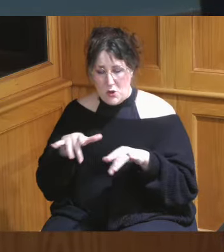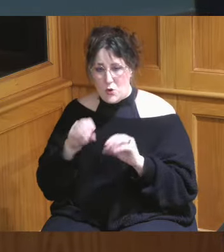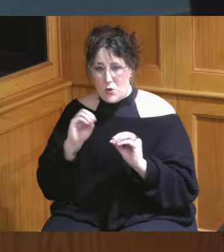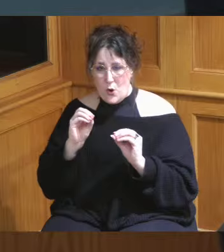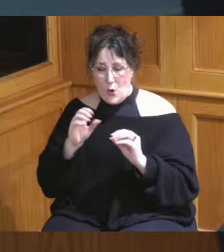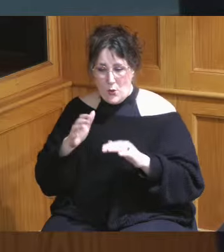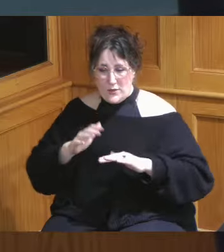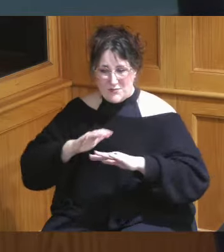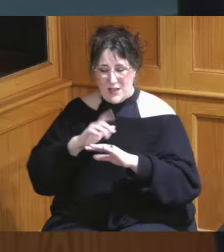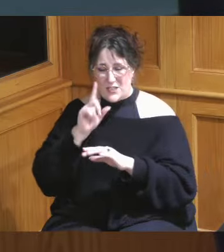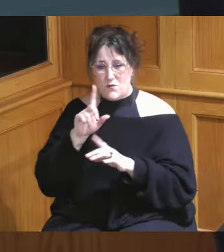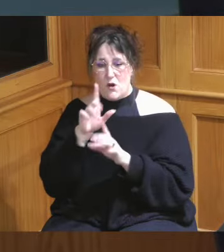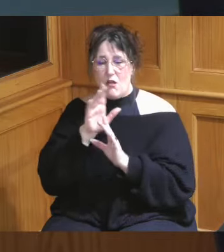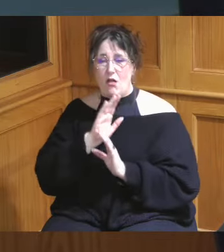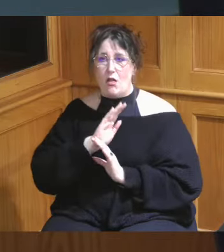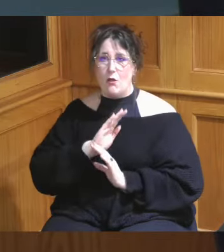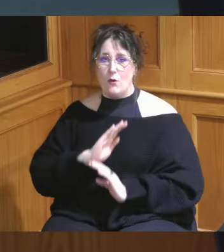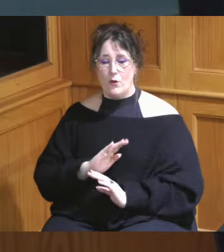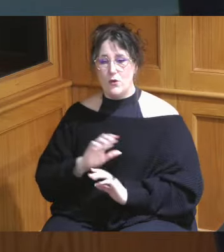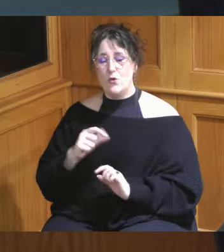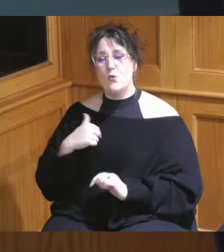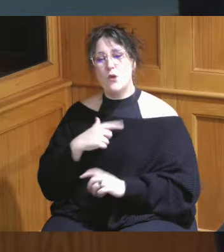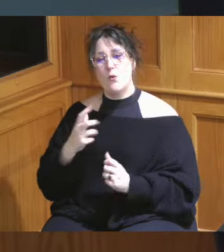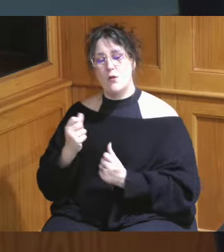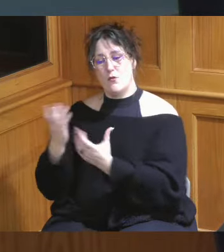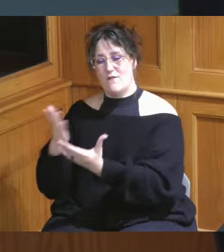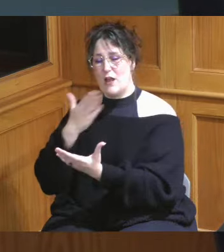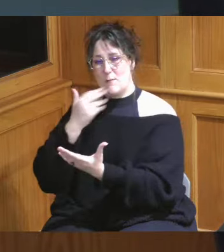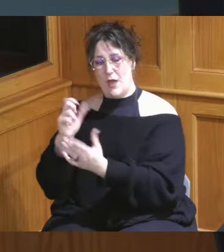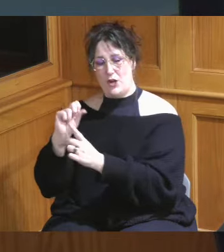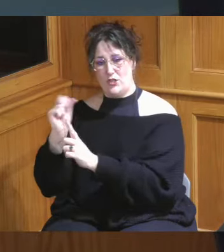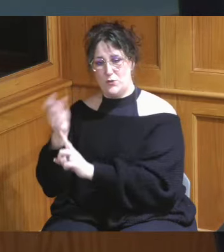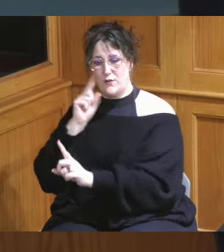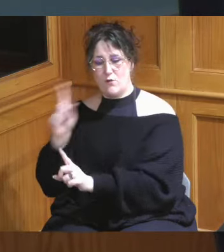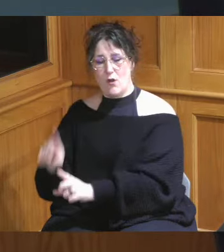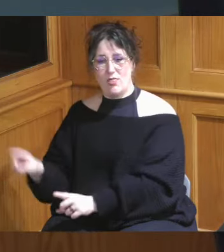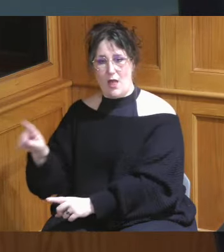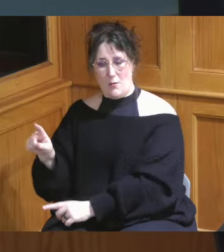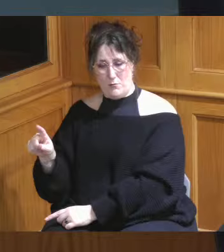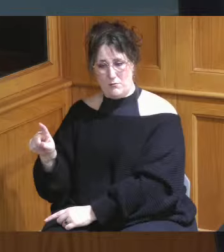so we wanted to provide a better situation there for those employees and help us recruit because